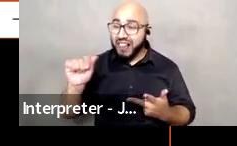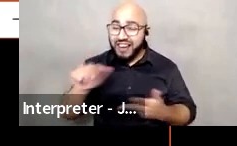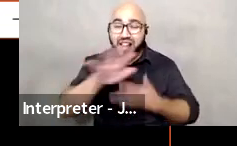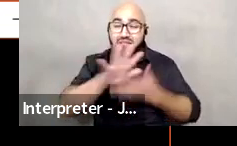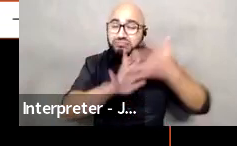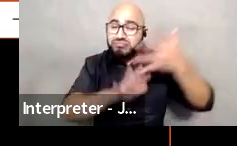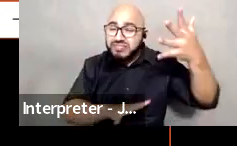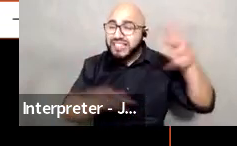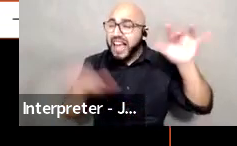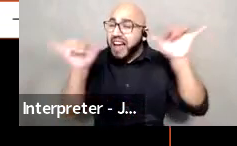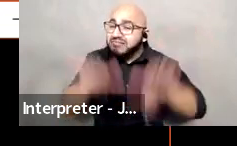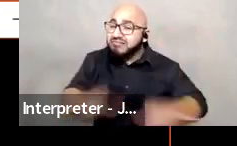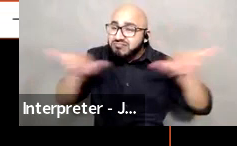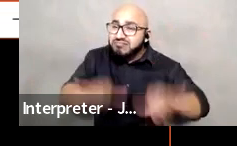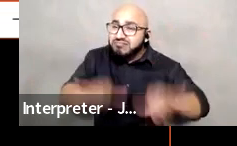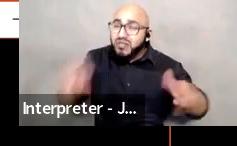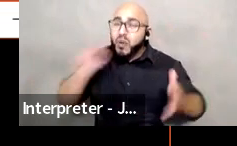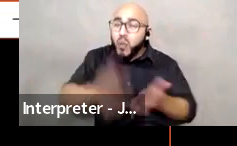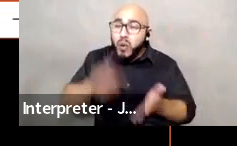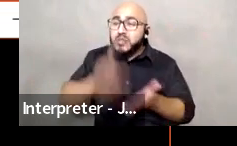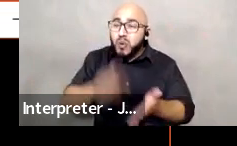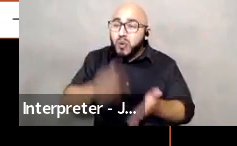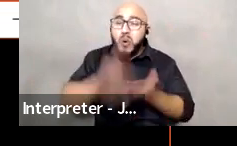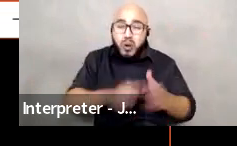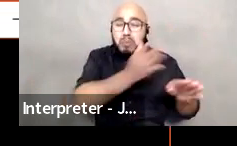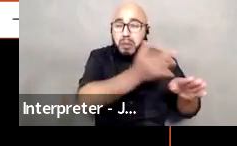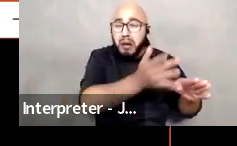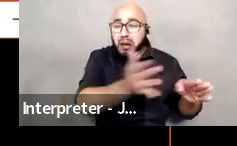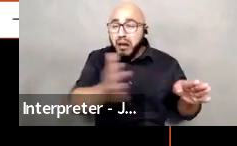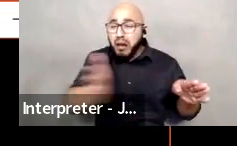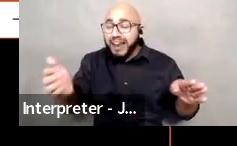The 1860s, seventies, eighties and 1896,